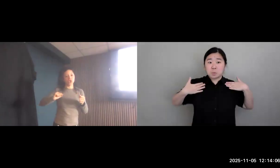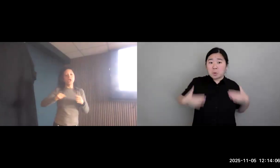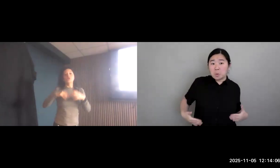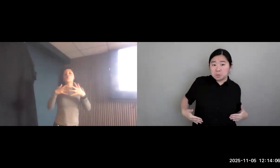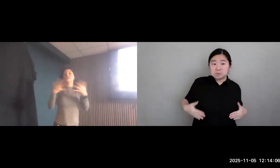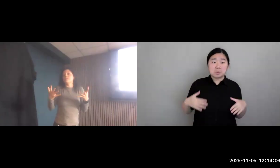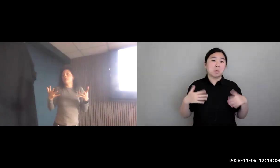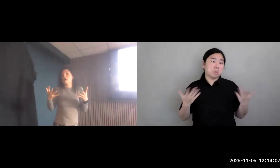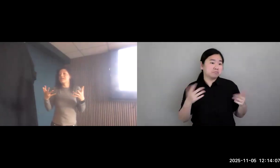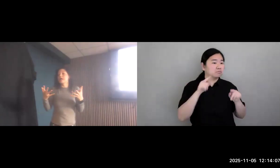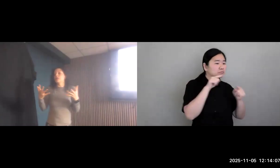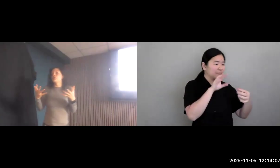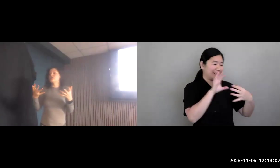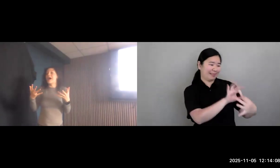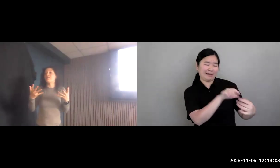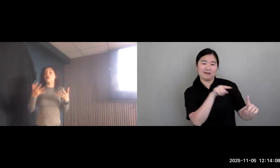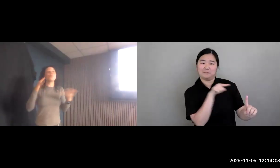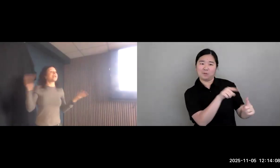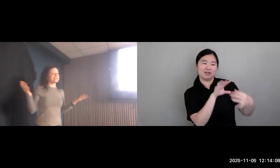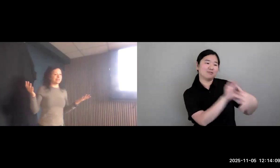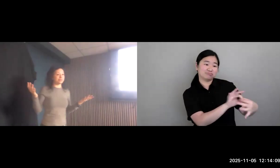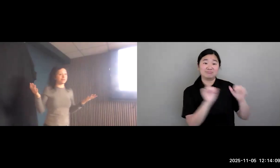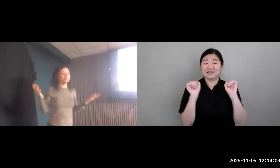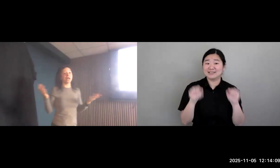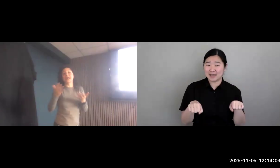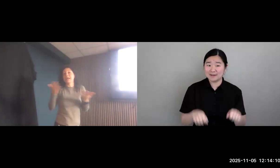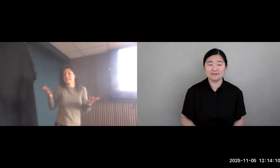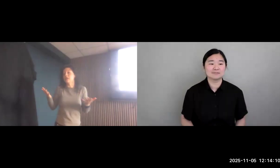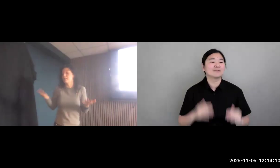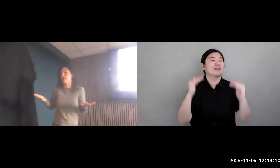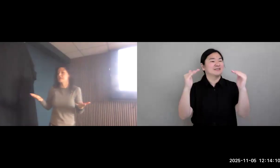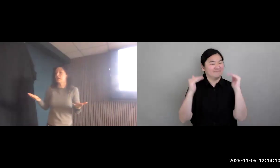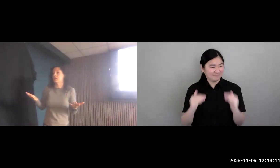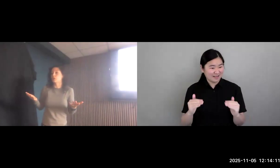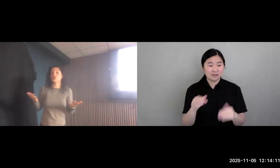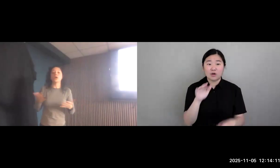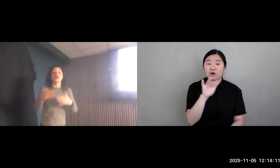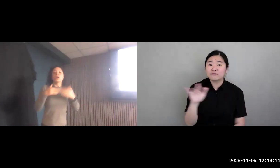So, some sign languages have a one-handed system, like ASL, American Sign Language.